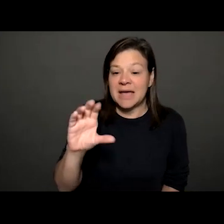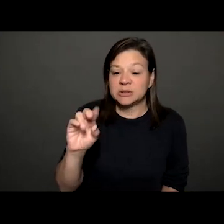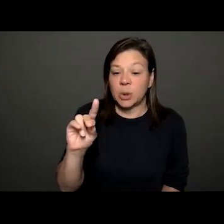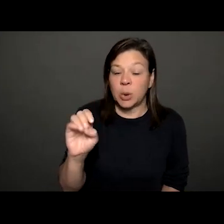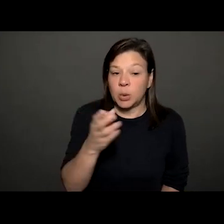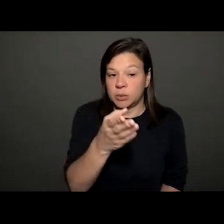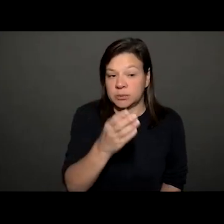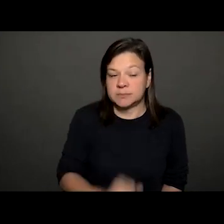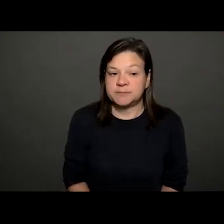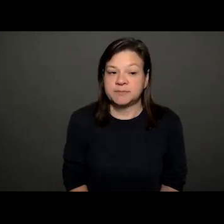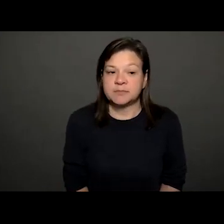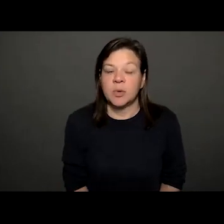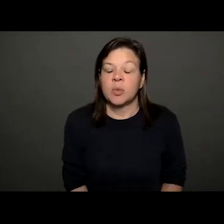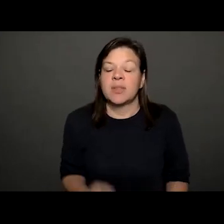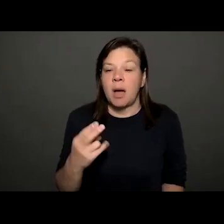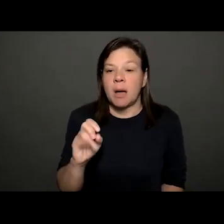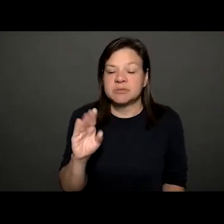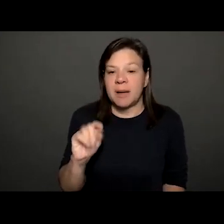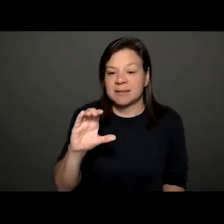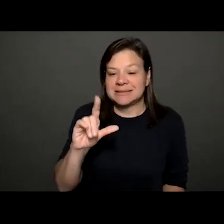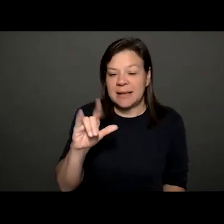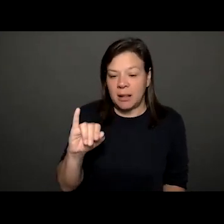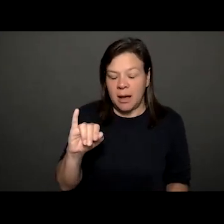ACCOUNT THAT WE'RE GOING TO USE TODAY.